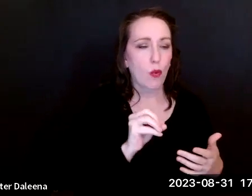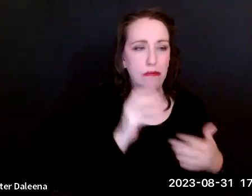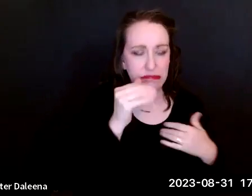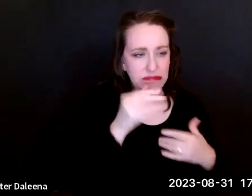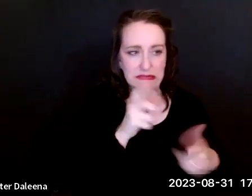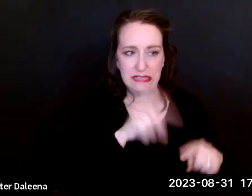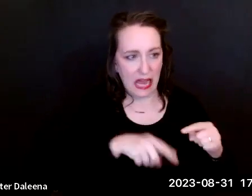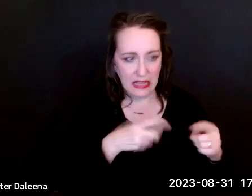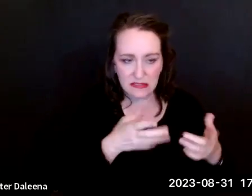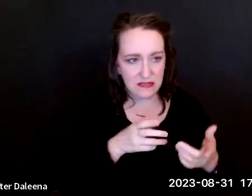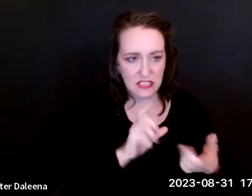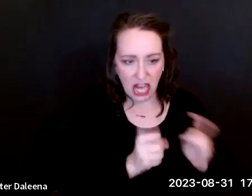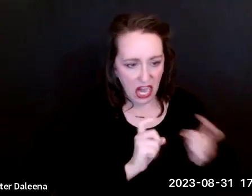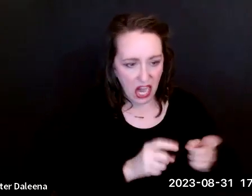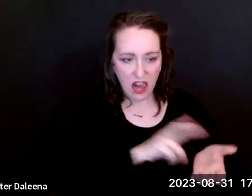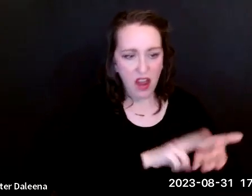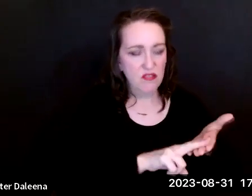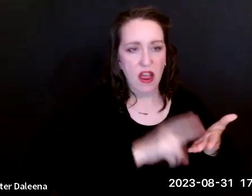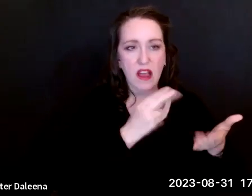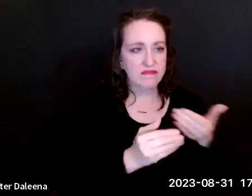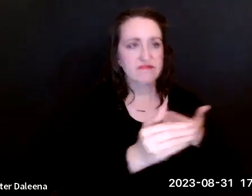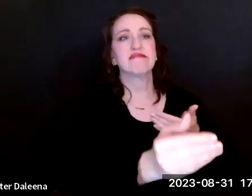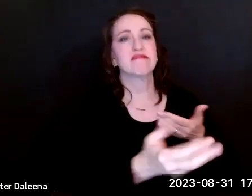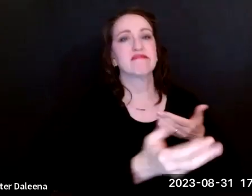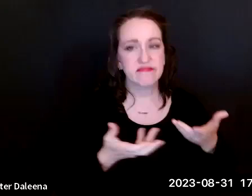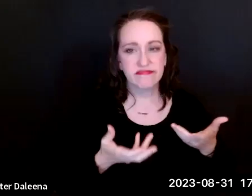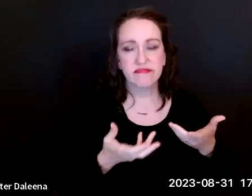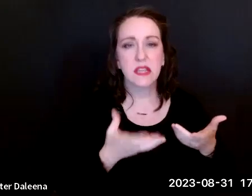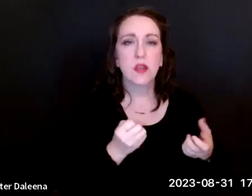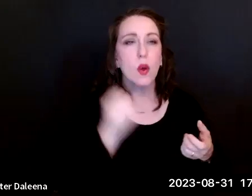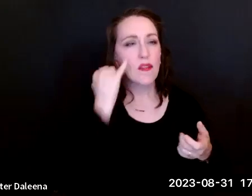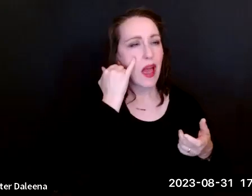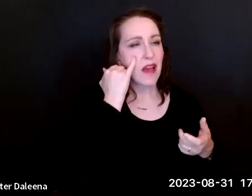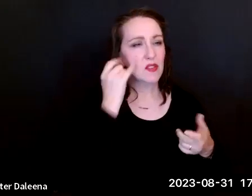retro changes to contracts it's all forward moving and so if we have to go back and make